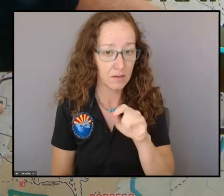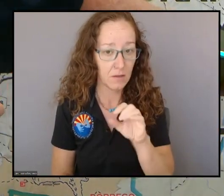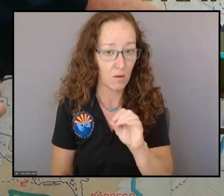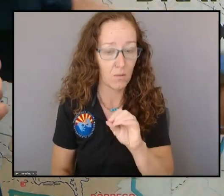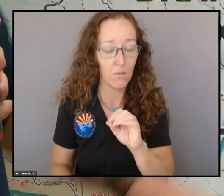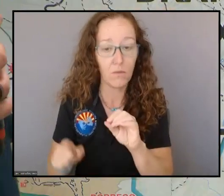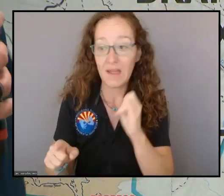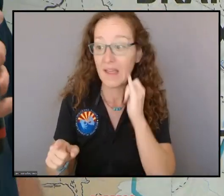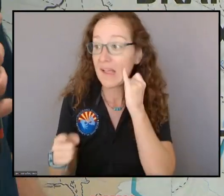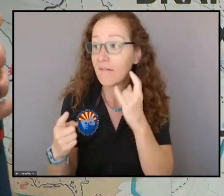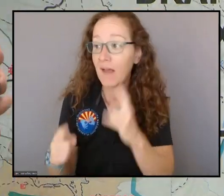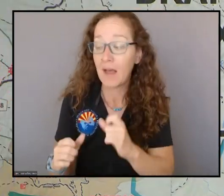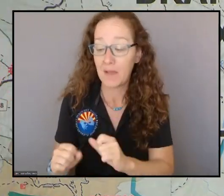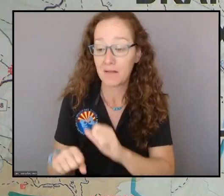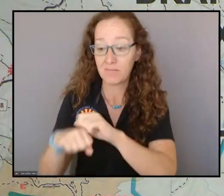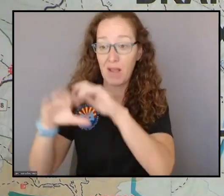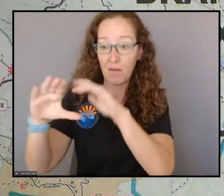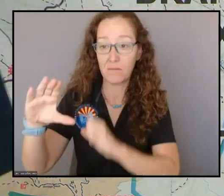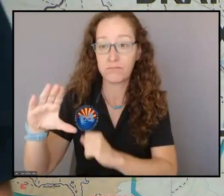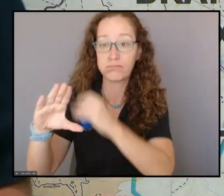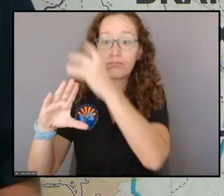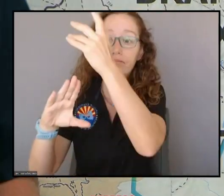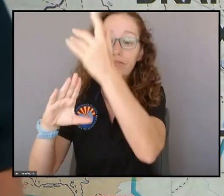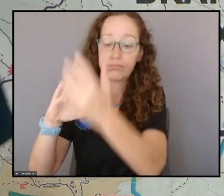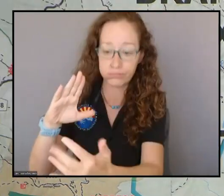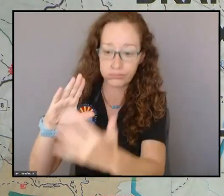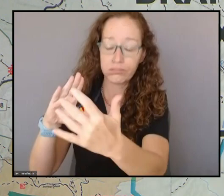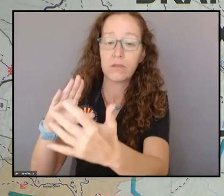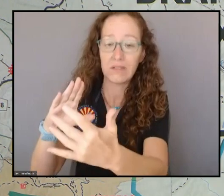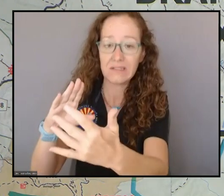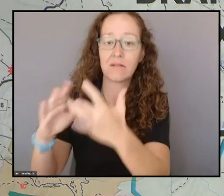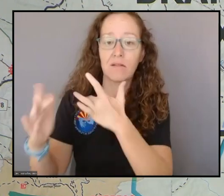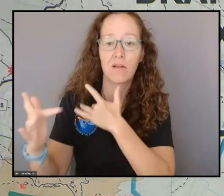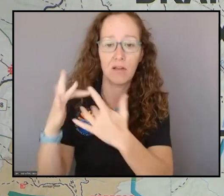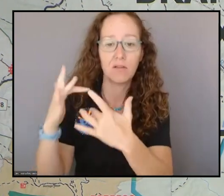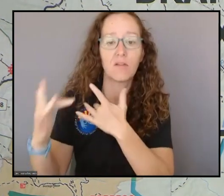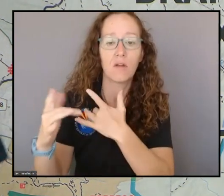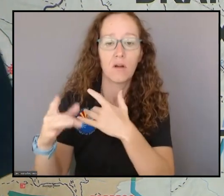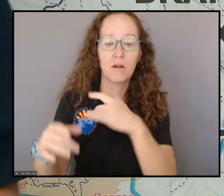concerns about fire out to the east of Llano, and Penasco, and